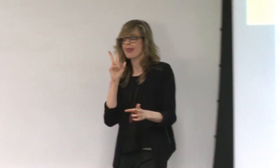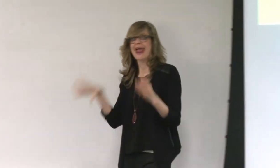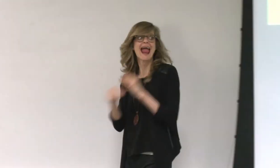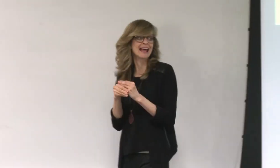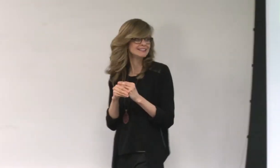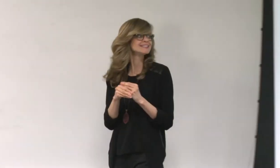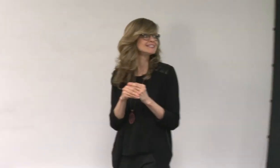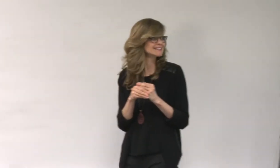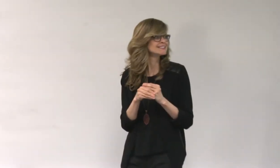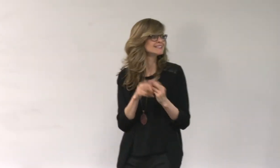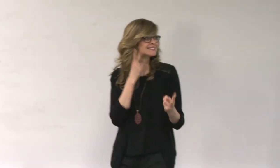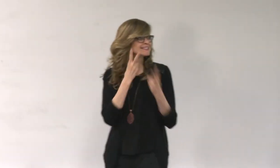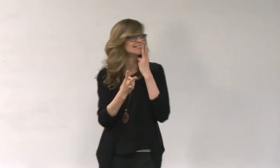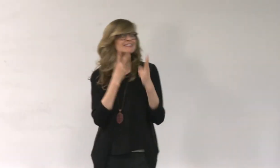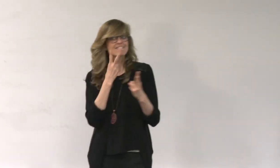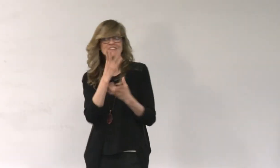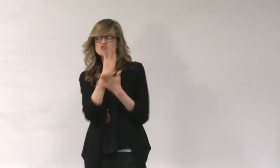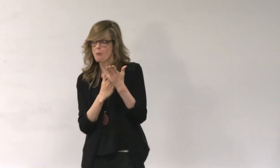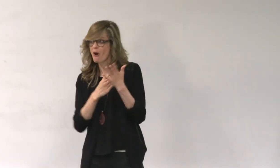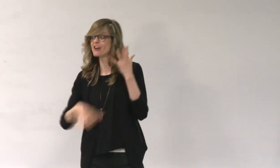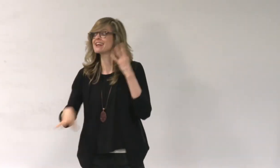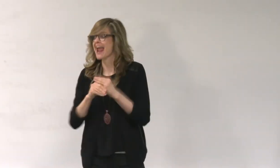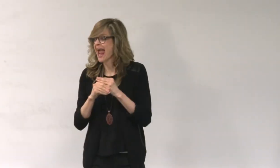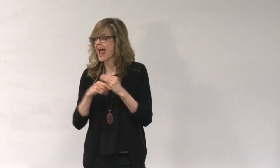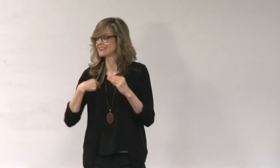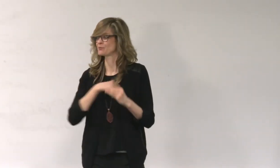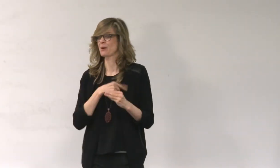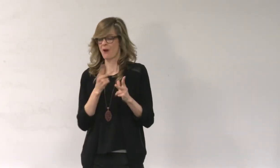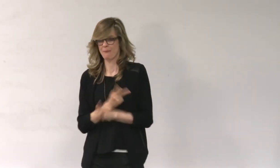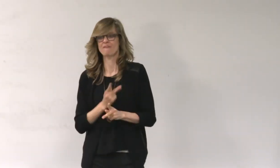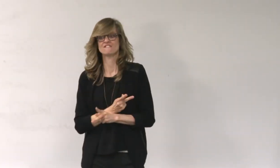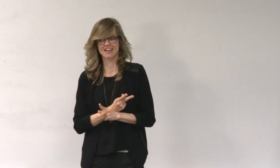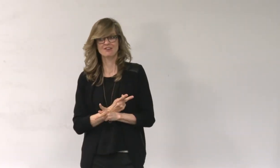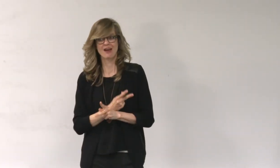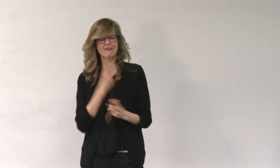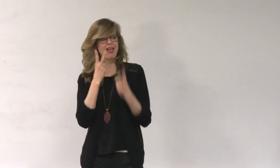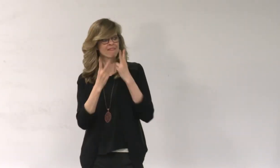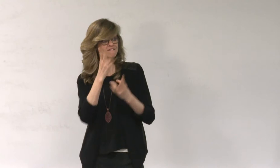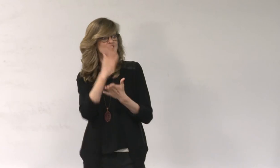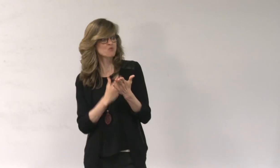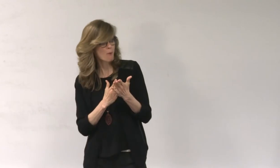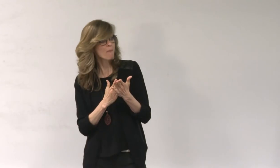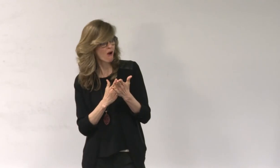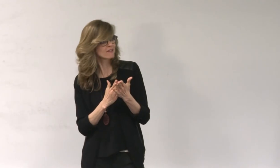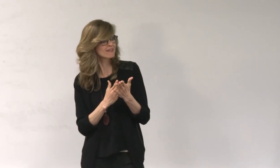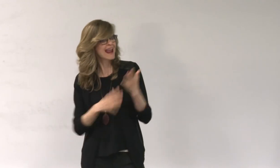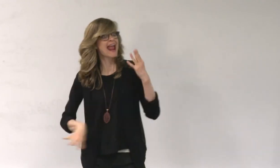AND THE ADDITION OF THE VISUAL ASPECT ADDED TO THE PARTICIPANT EXPERIENCE.